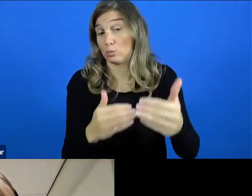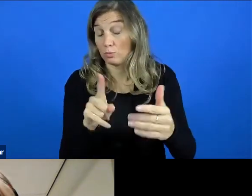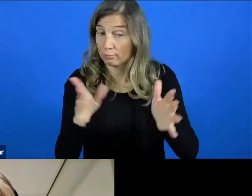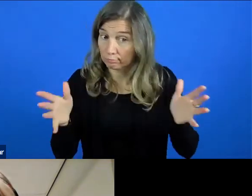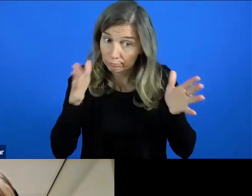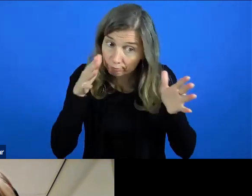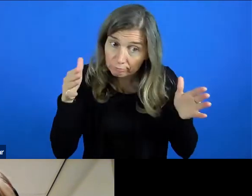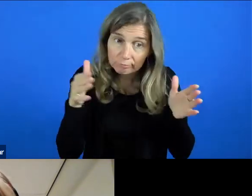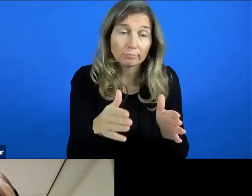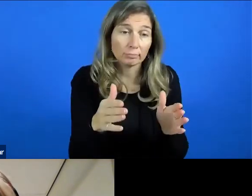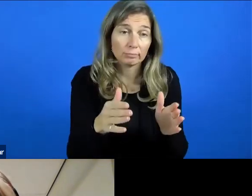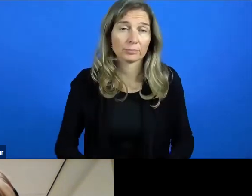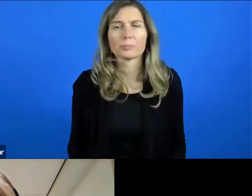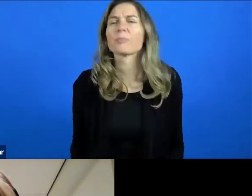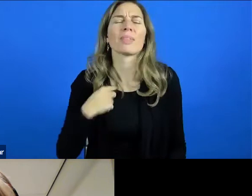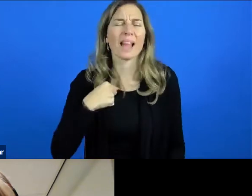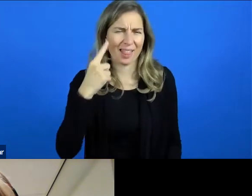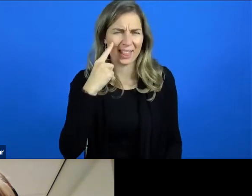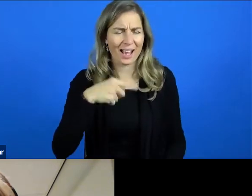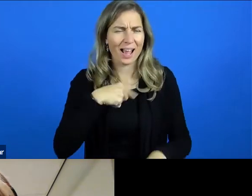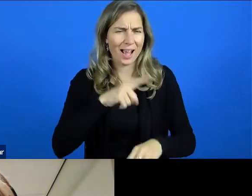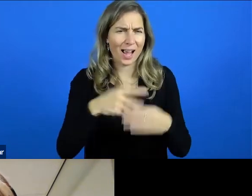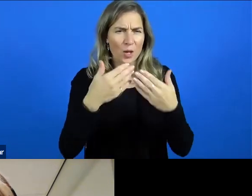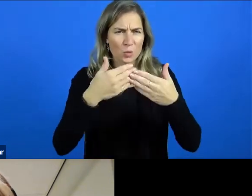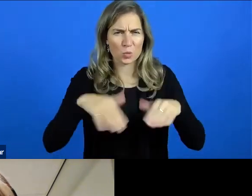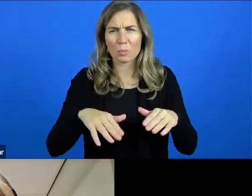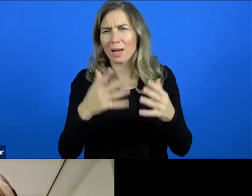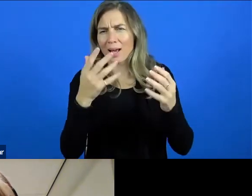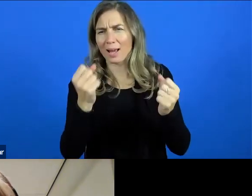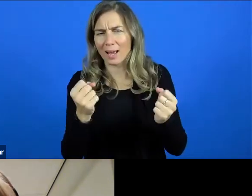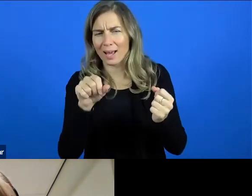I'll stop there in order to have more time for questions.